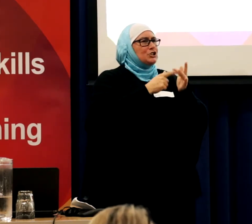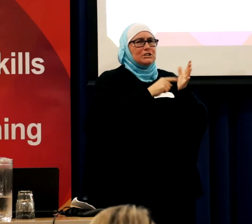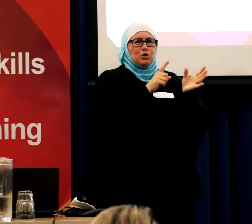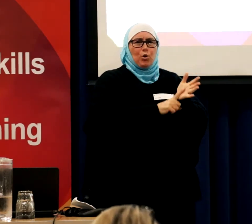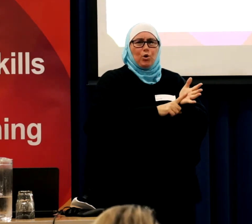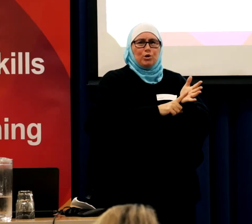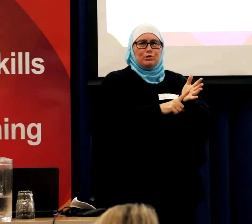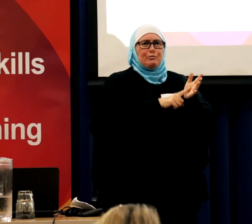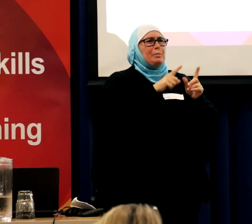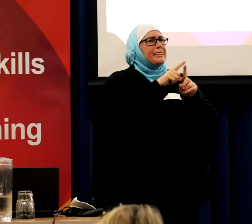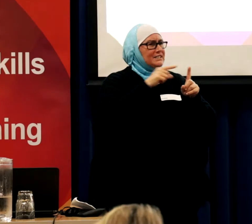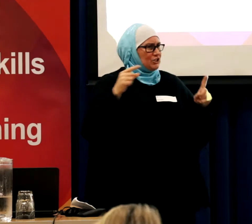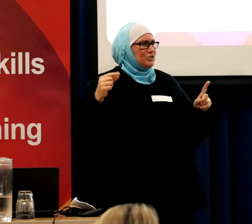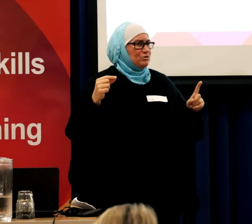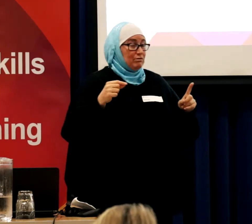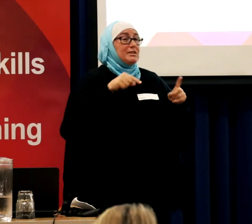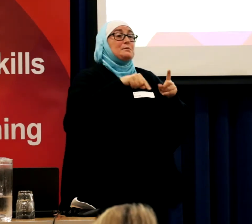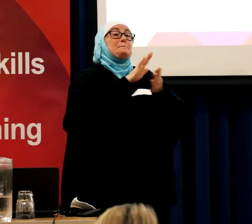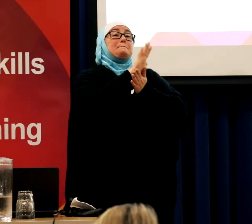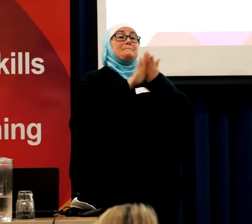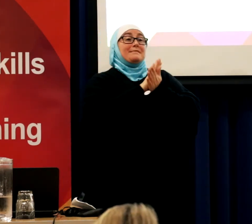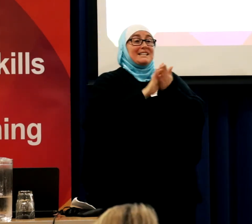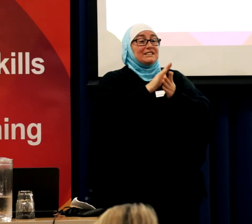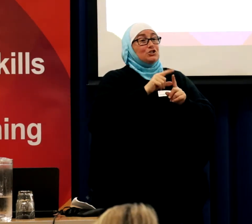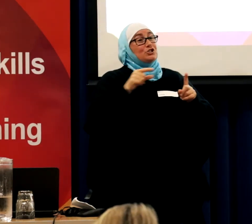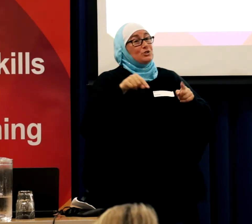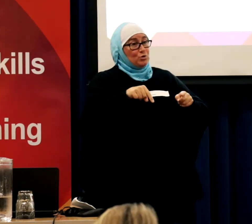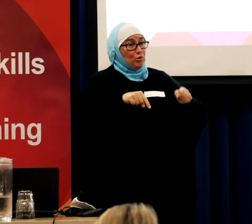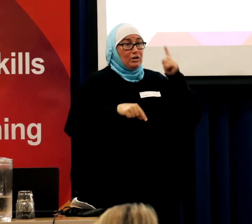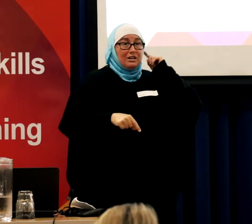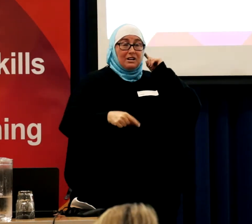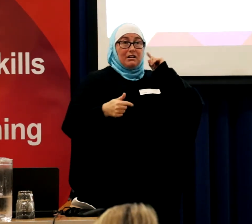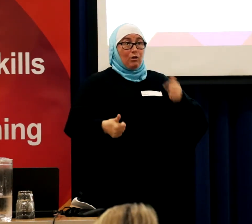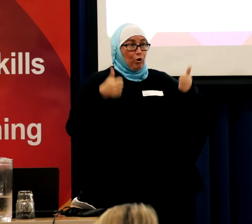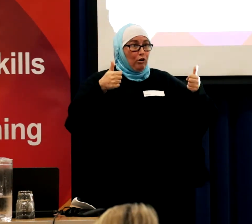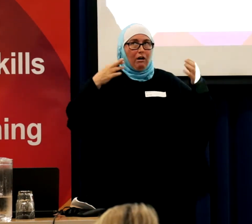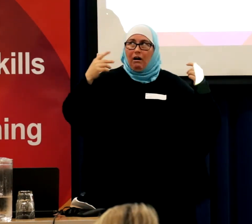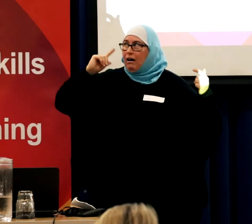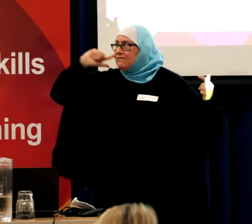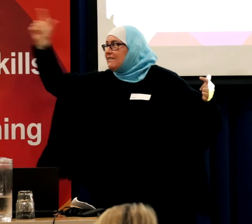Then it changed to digital hearing aids. That meant the digital hearing aid was great.